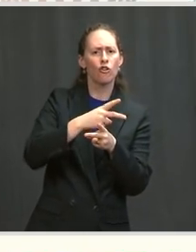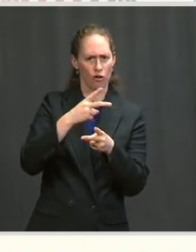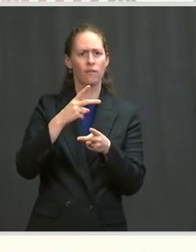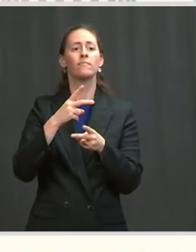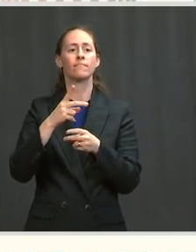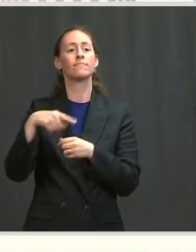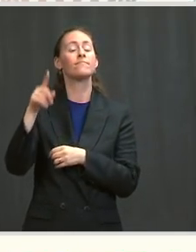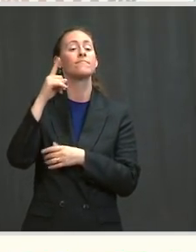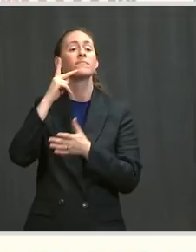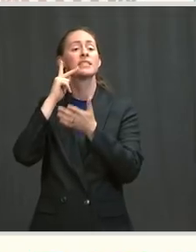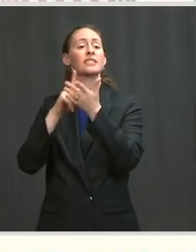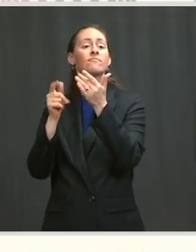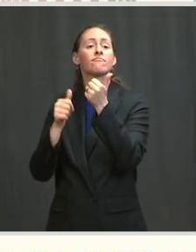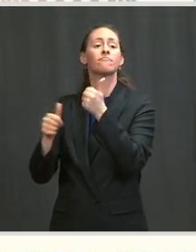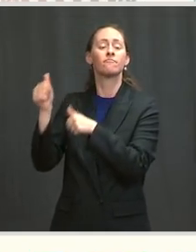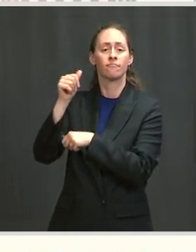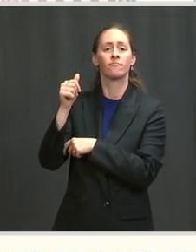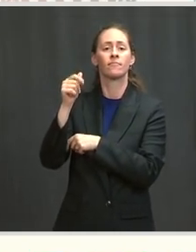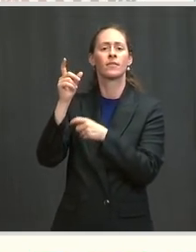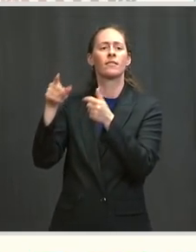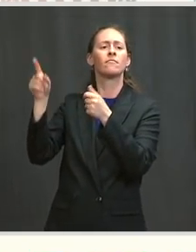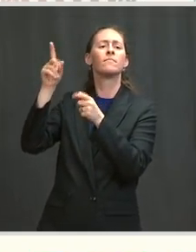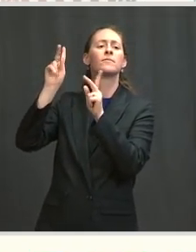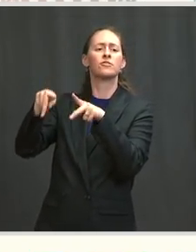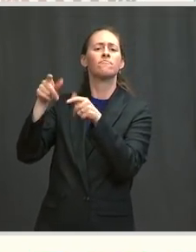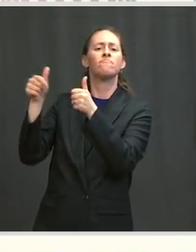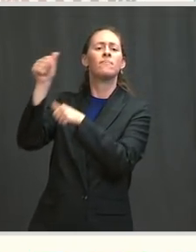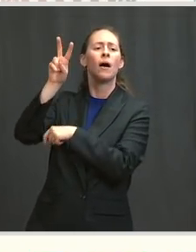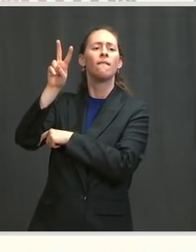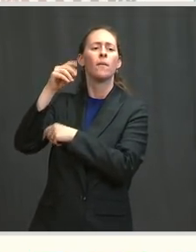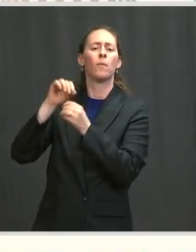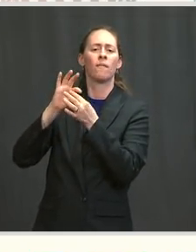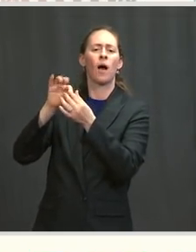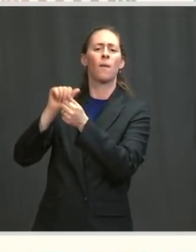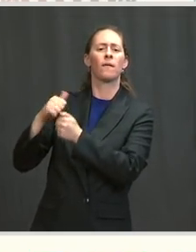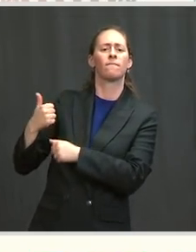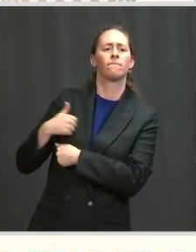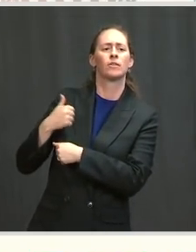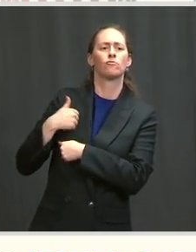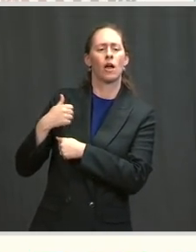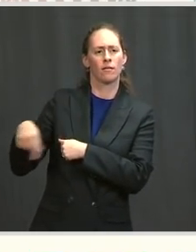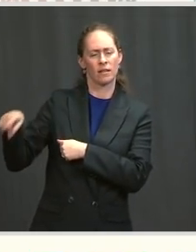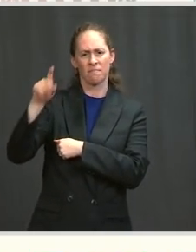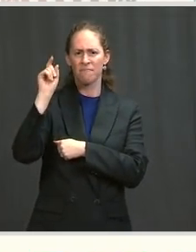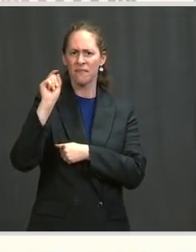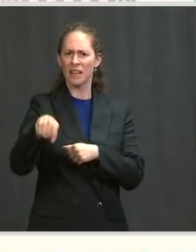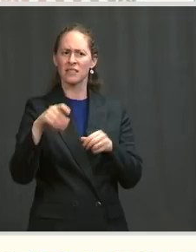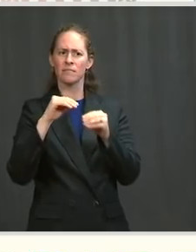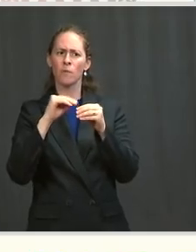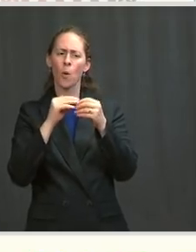announced the Department of Veterans Affairs is beginning the process to provide more comprehensive gender-affirming care to our nation's transgen- --